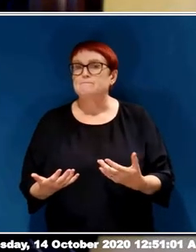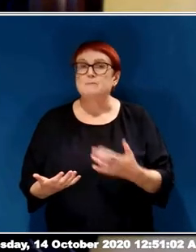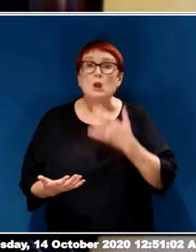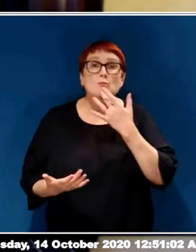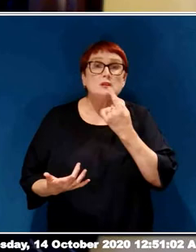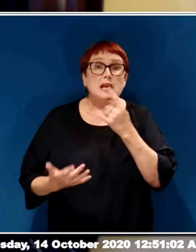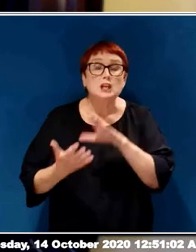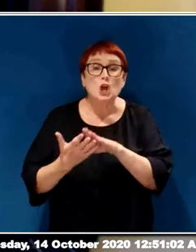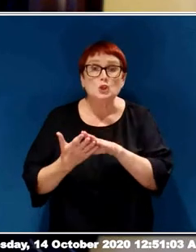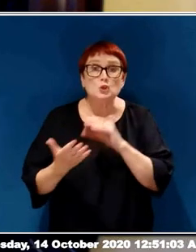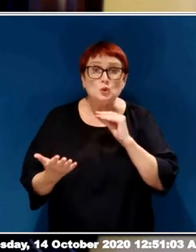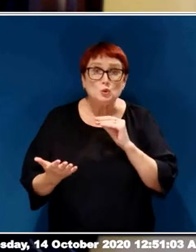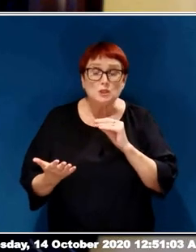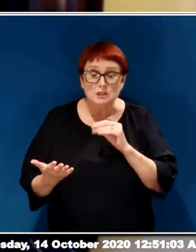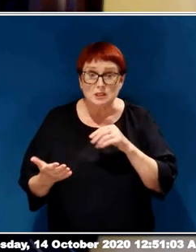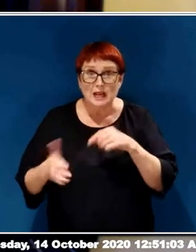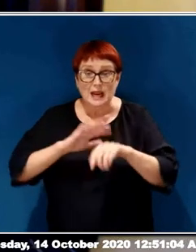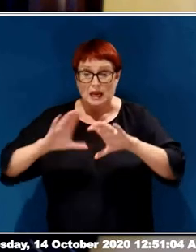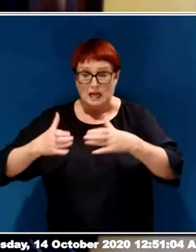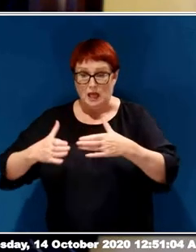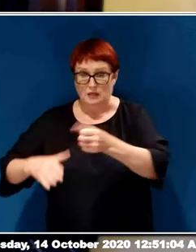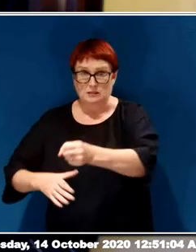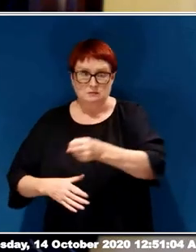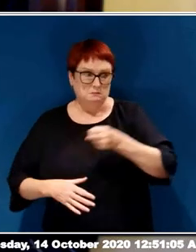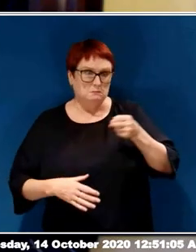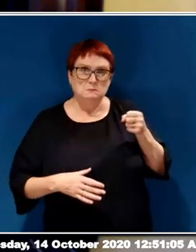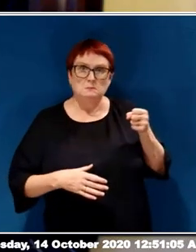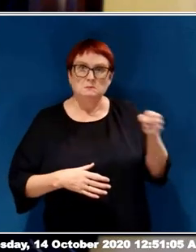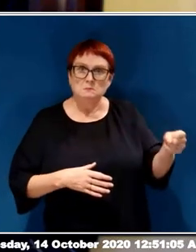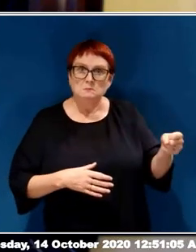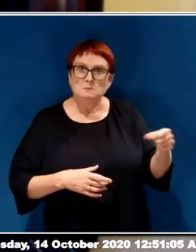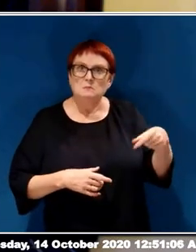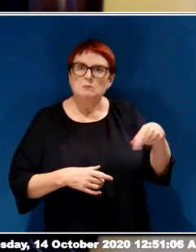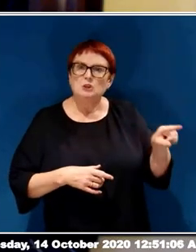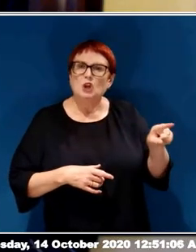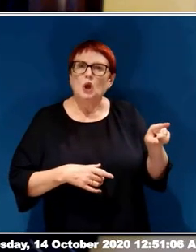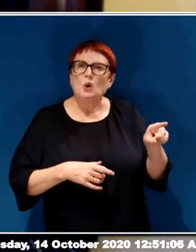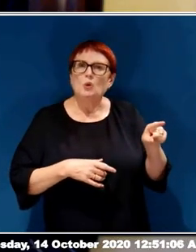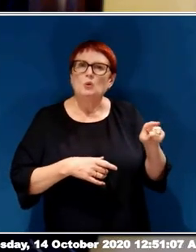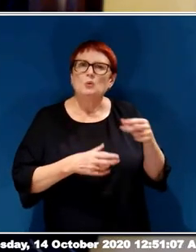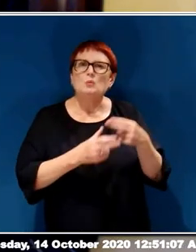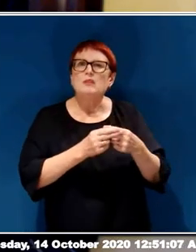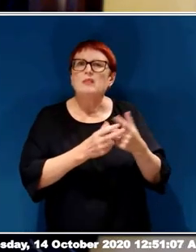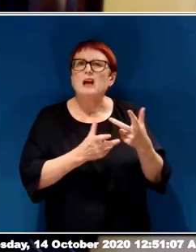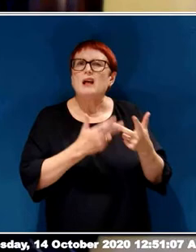attend a session with an allied health professional on a particular skill.